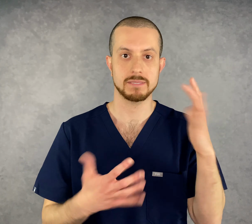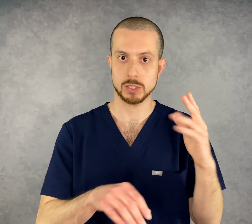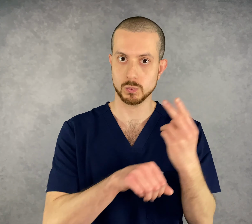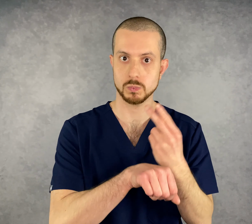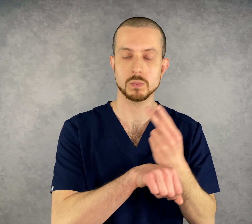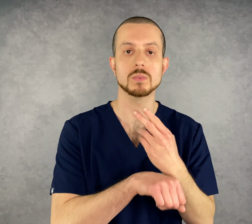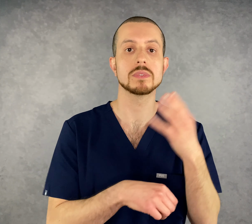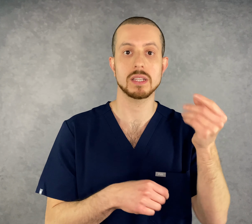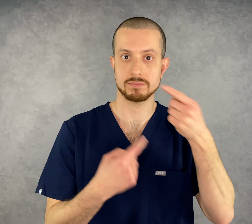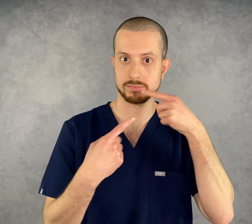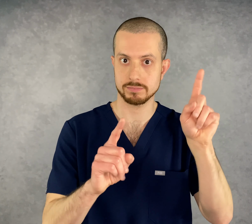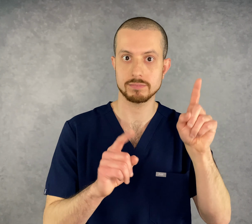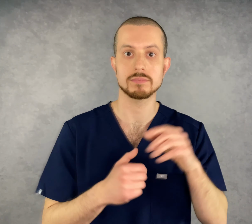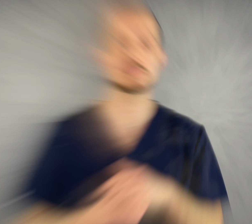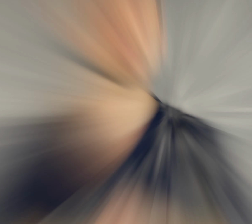It was used then and it was successful.